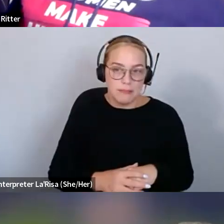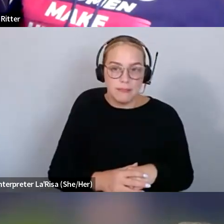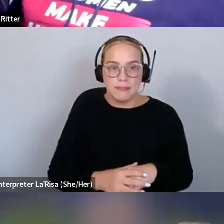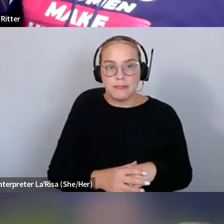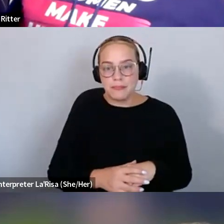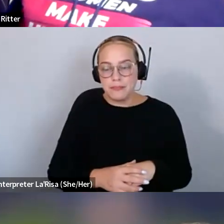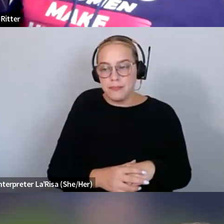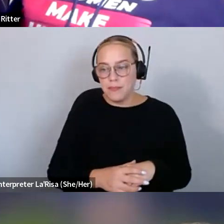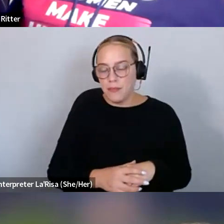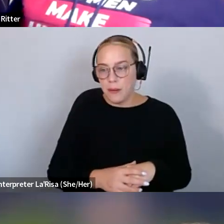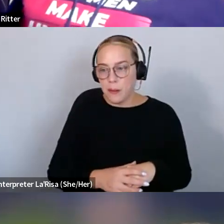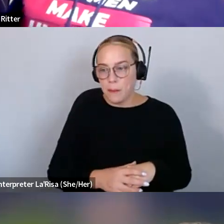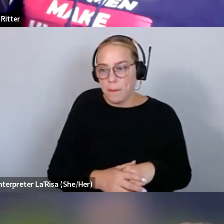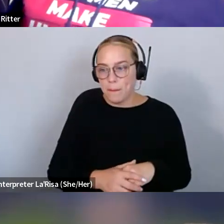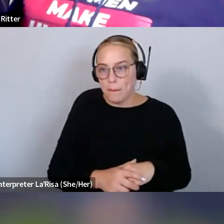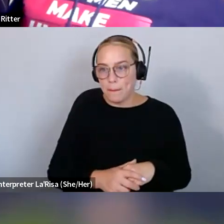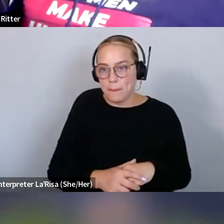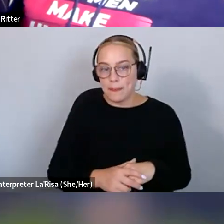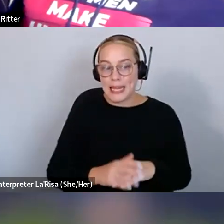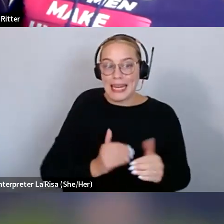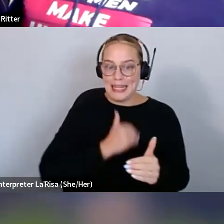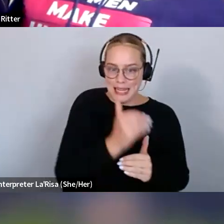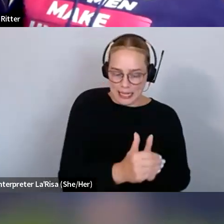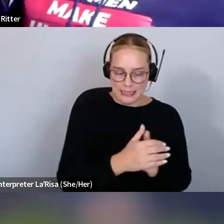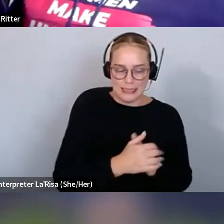see the connection between the auditory processing and the need for